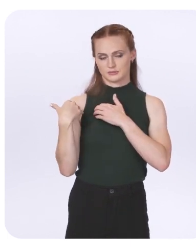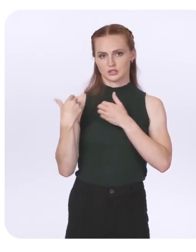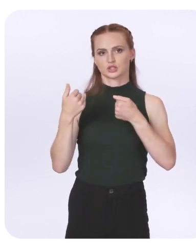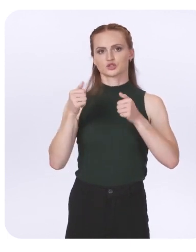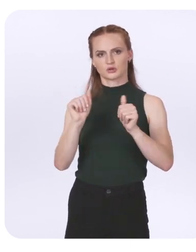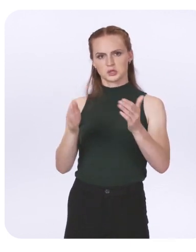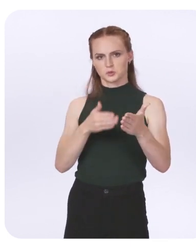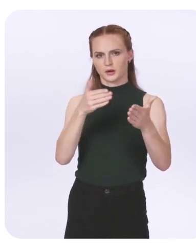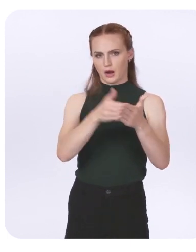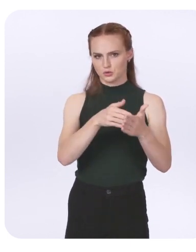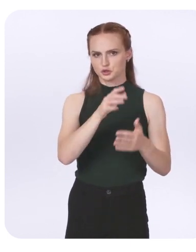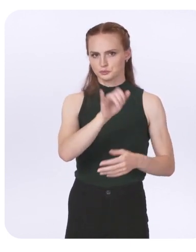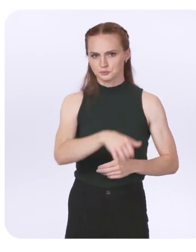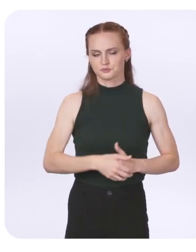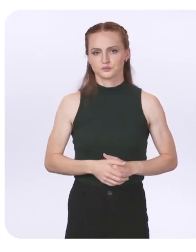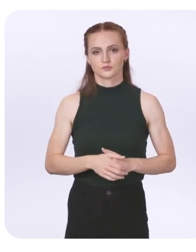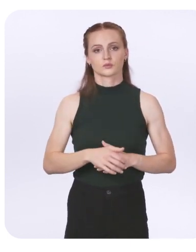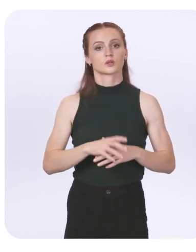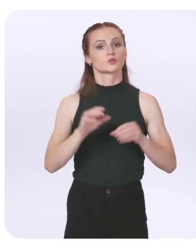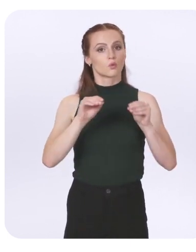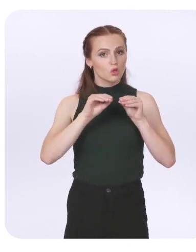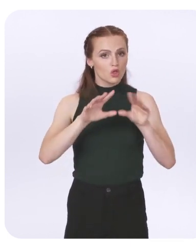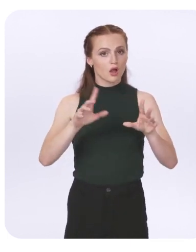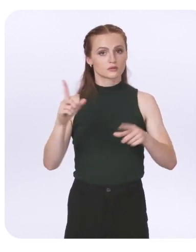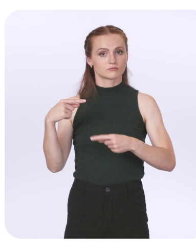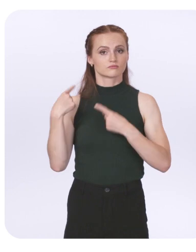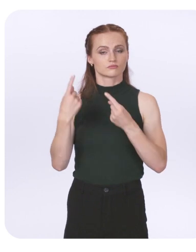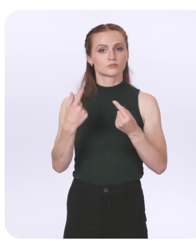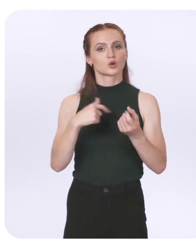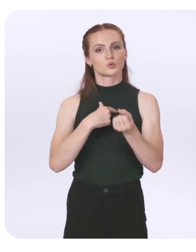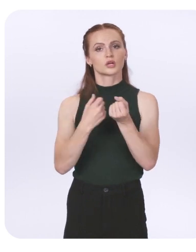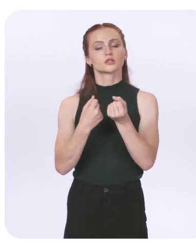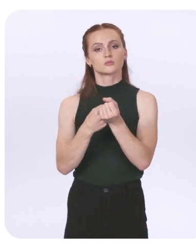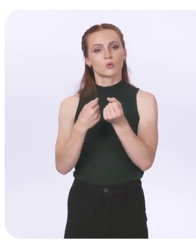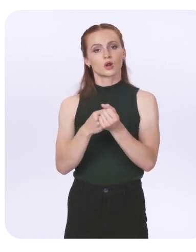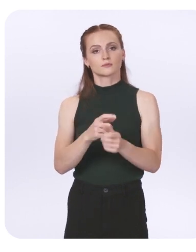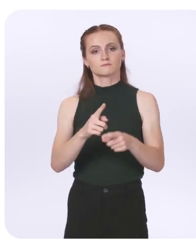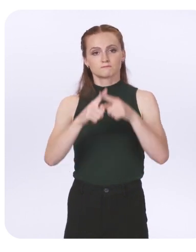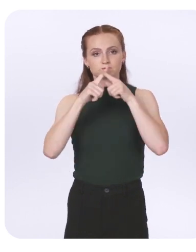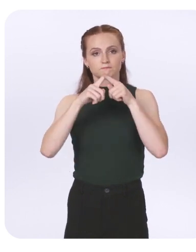we supported muting others in voice chats, reporting them for bad behavior within the game.